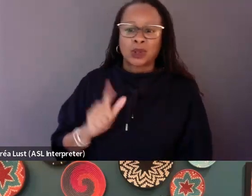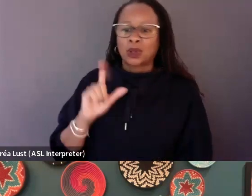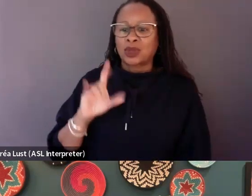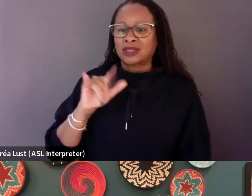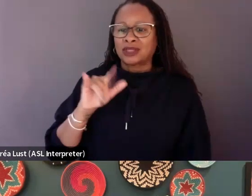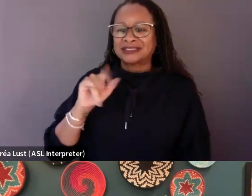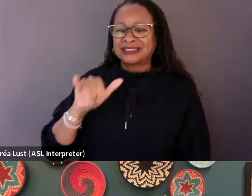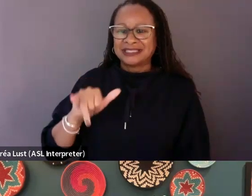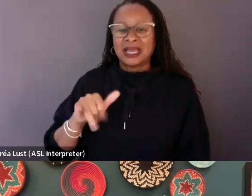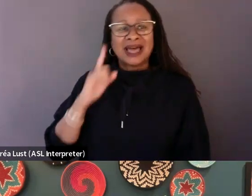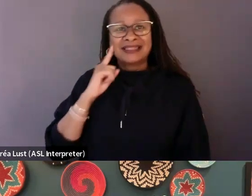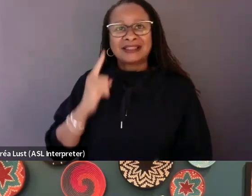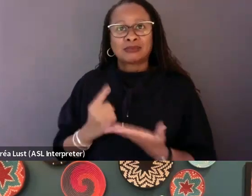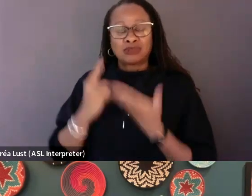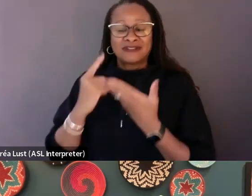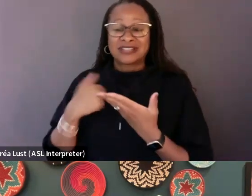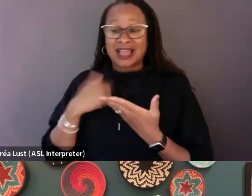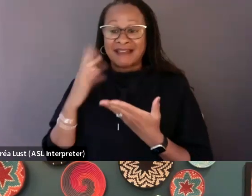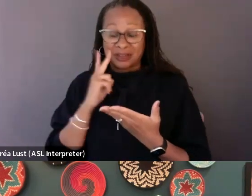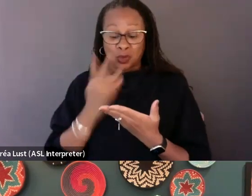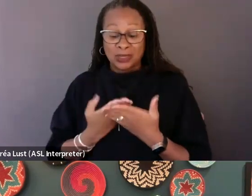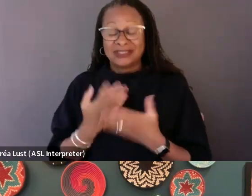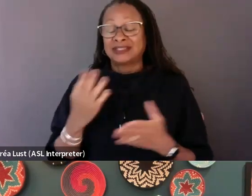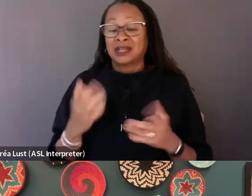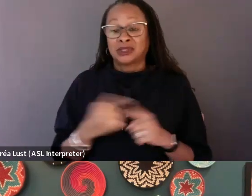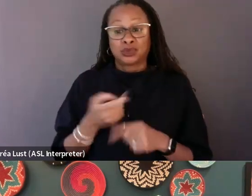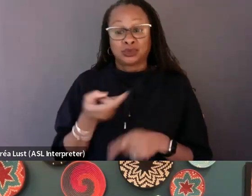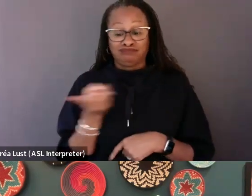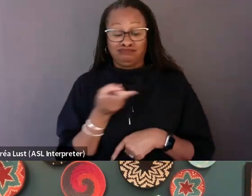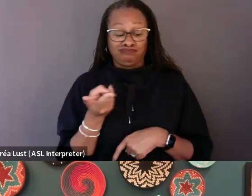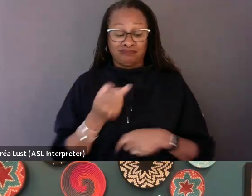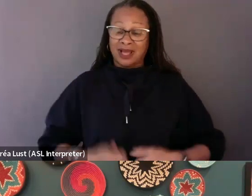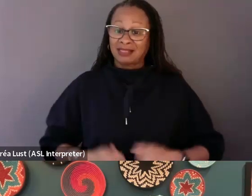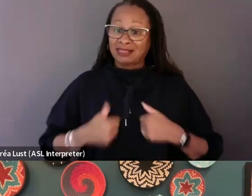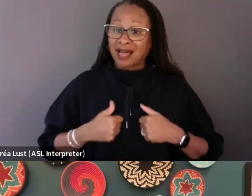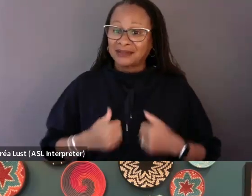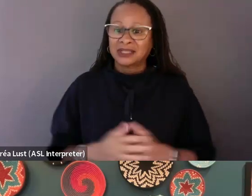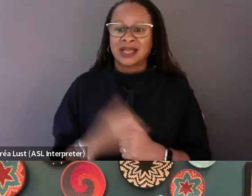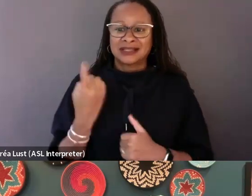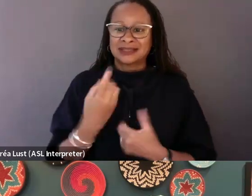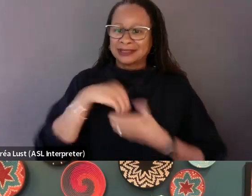that I had as being a witness to their lives. There was something in me that kind of knew